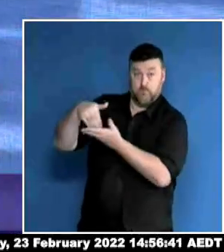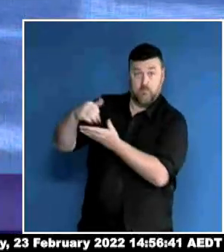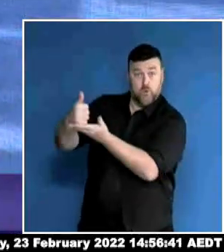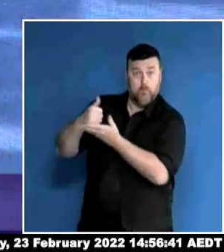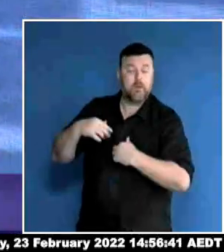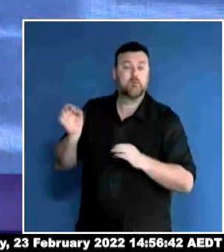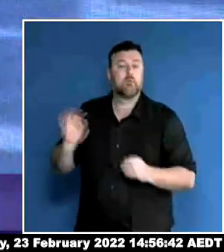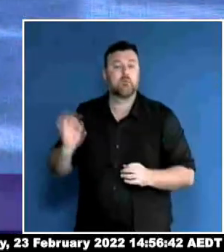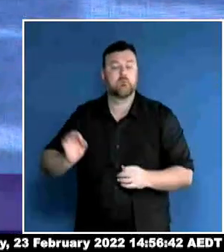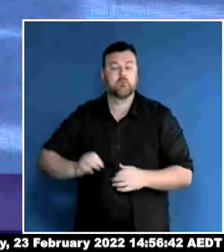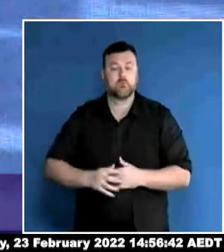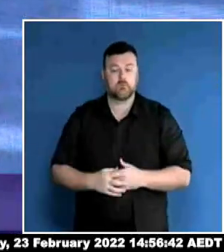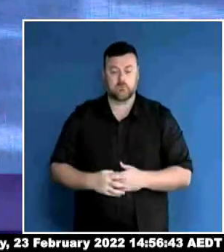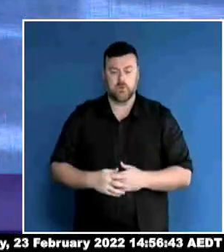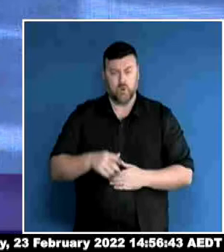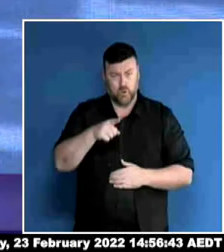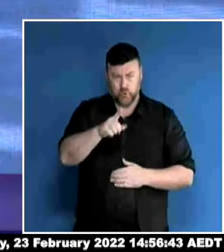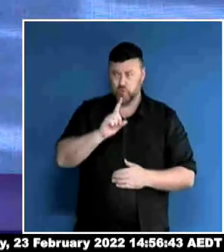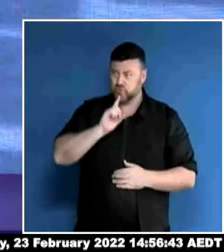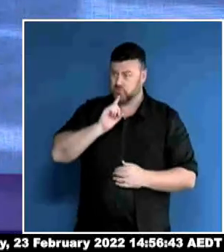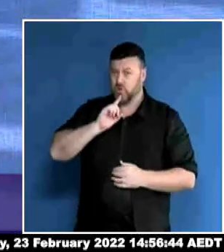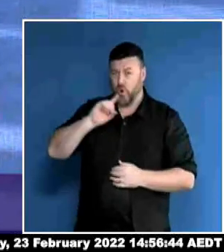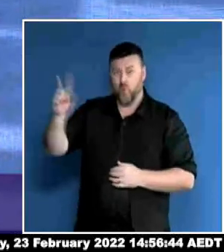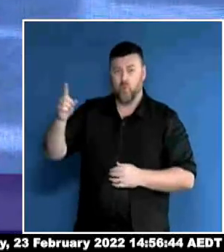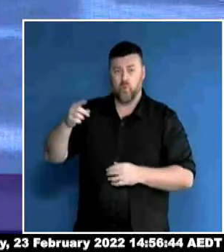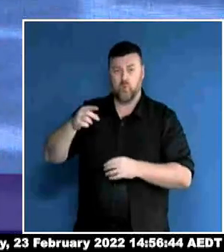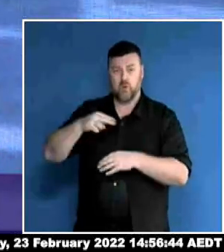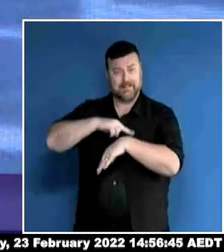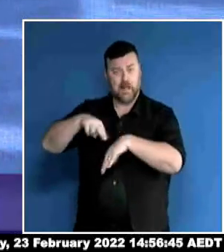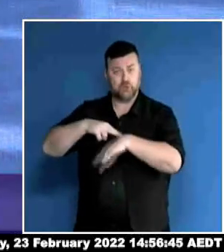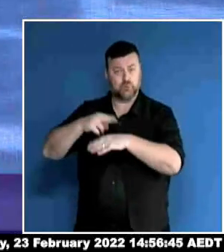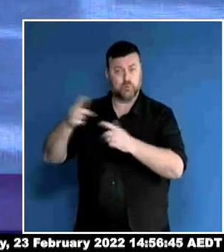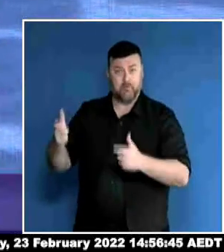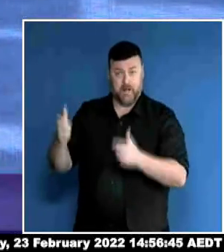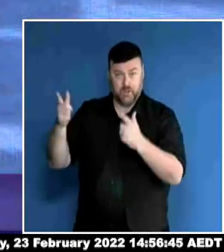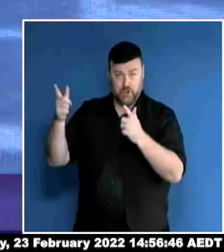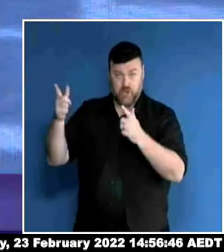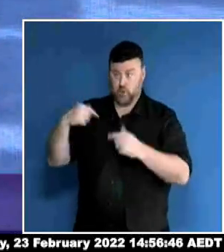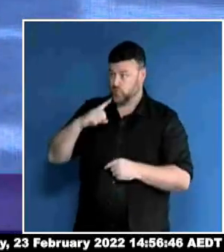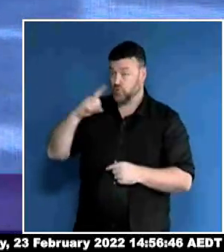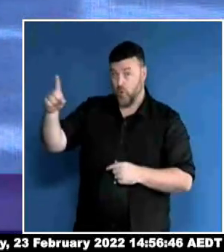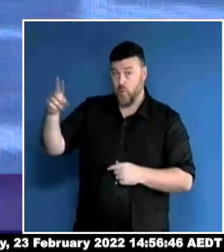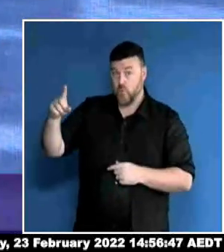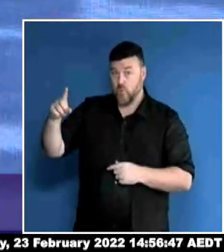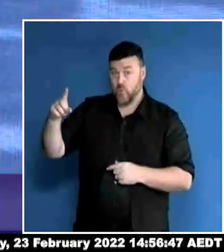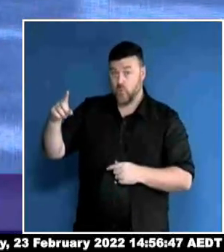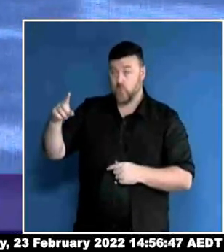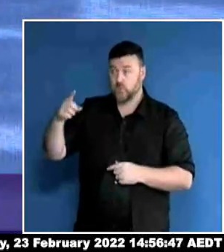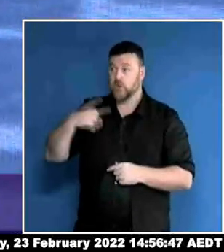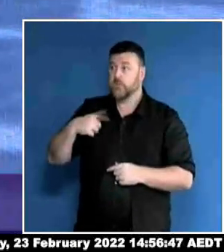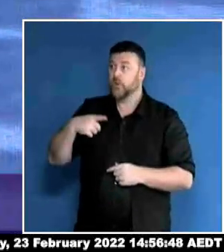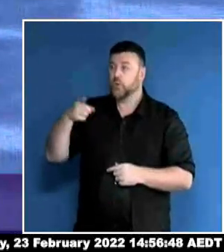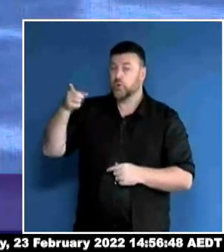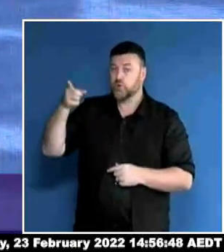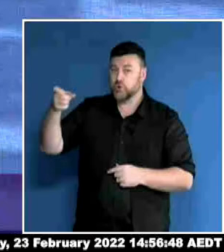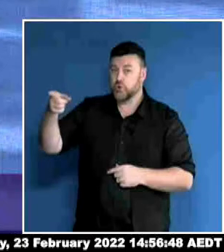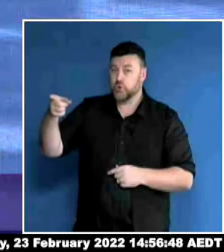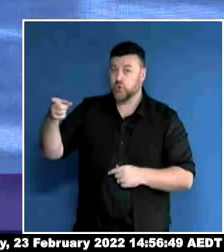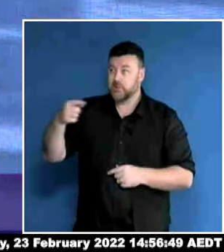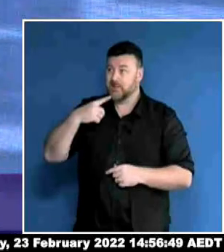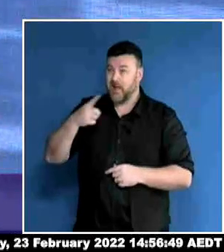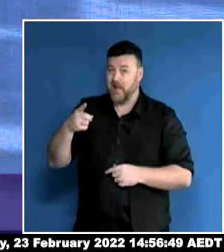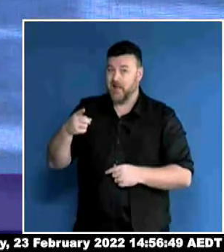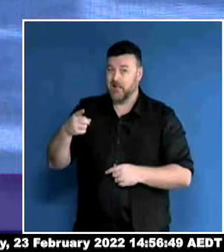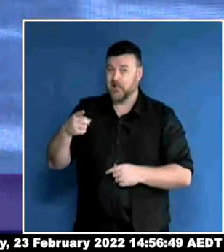sign a new job plan because of what you say in the statement as post-placement support,